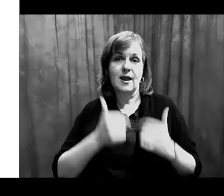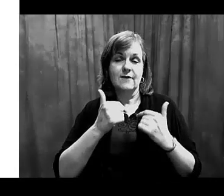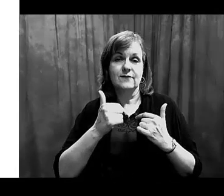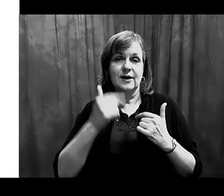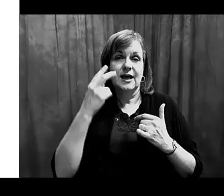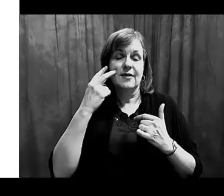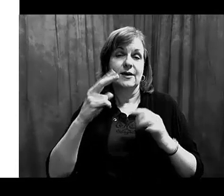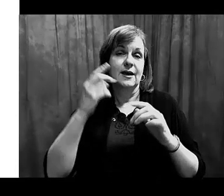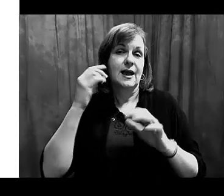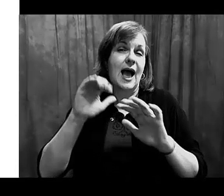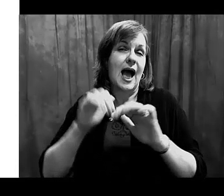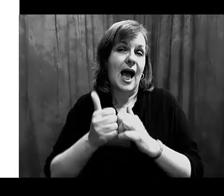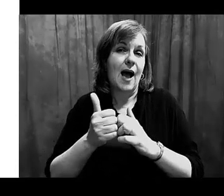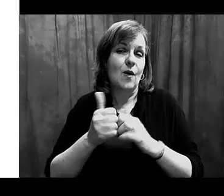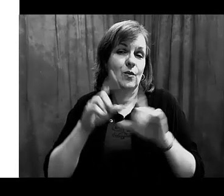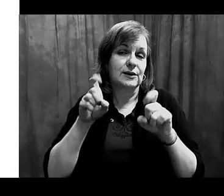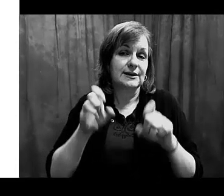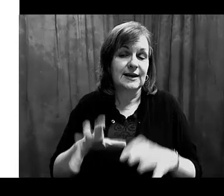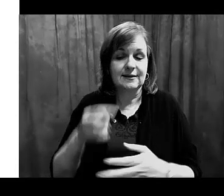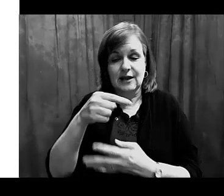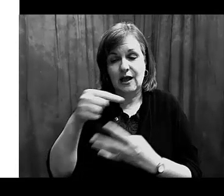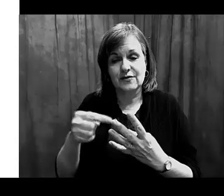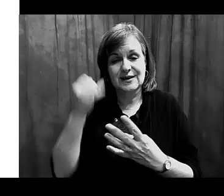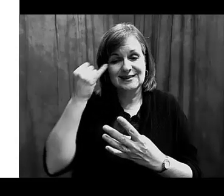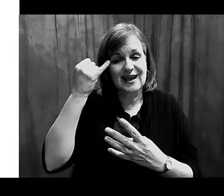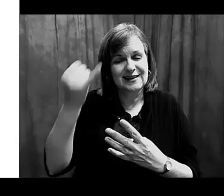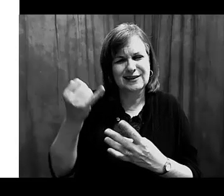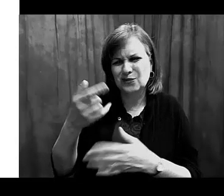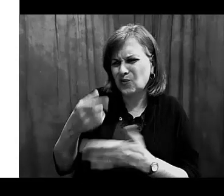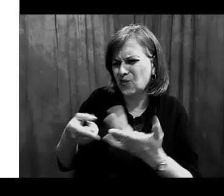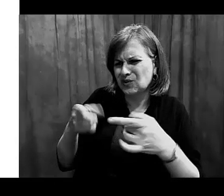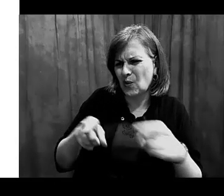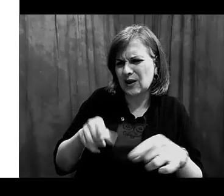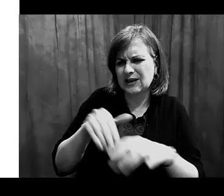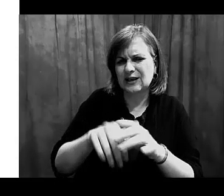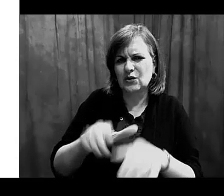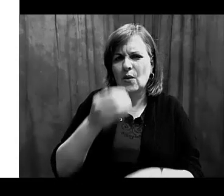your everyday life and thinking about how testing these ideas